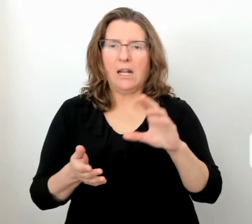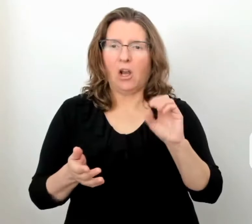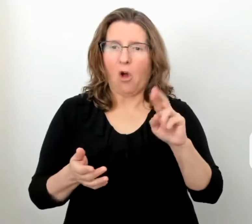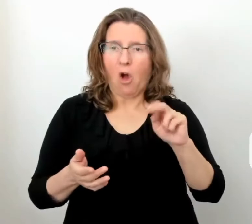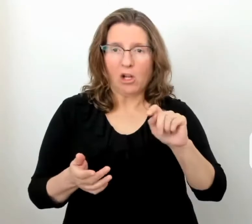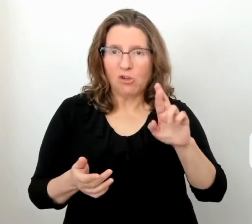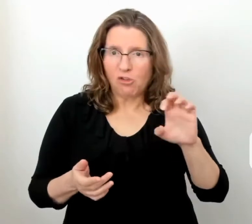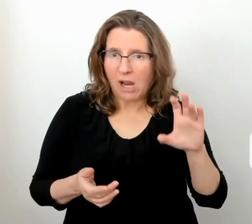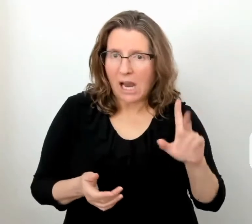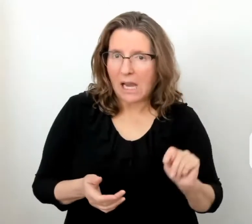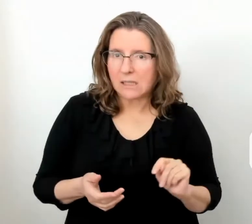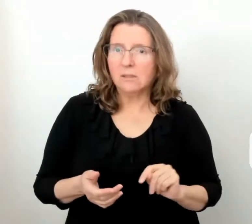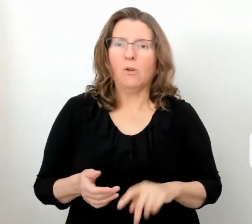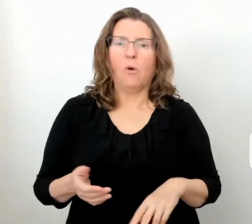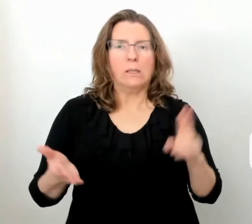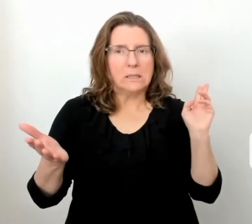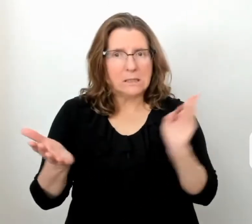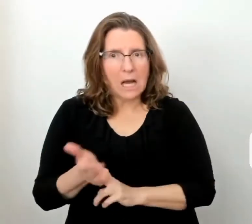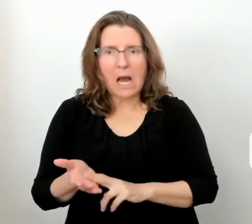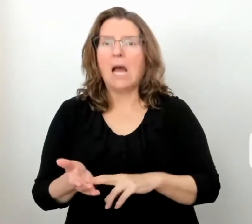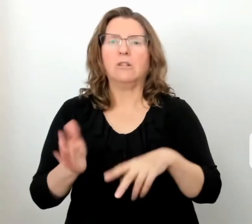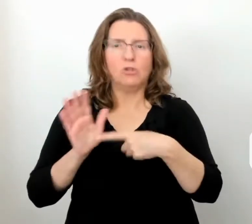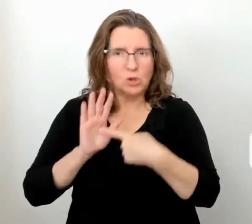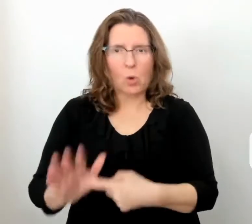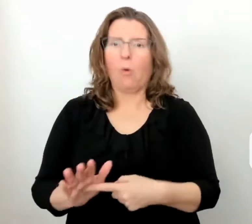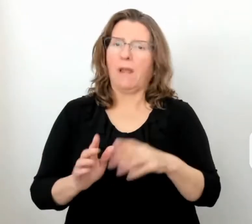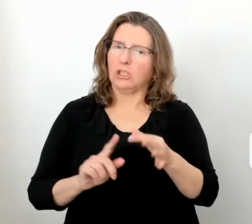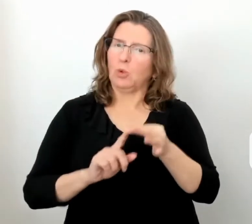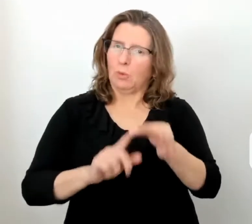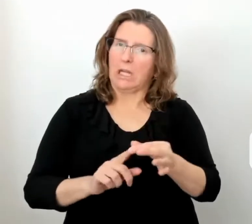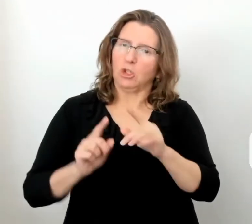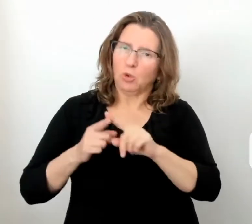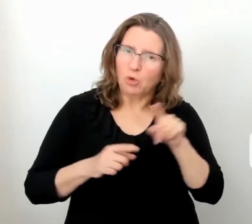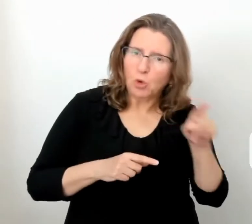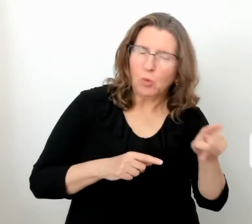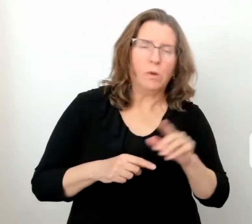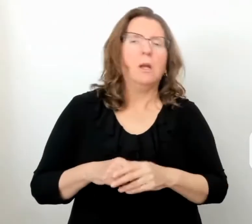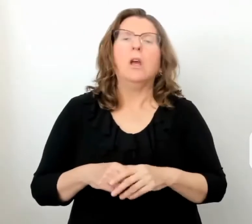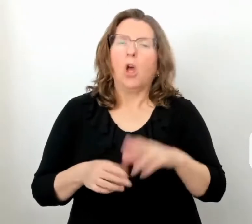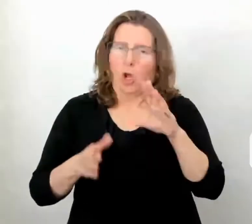Whether it's a mortgage, contract or whether, they needed their own unique signature.